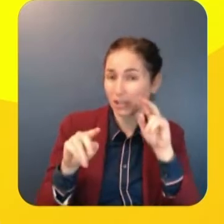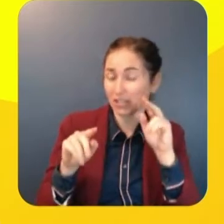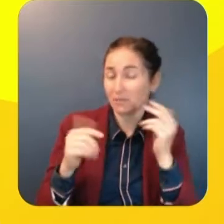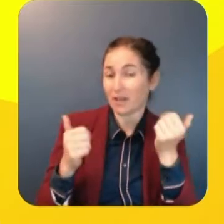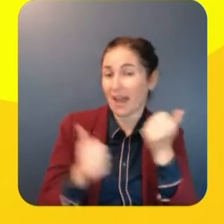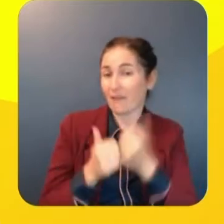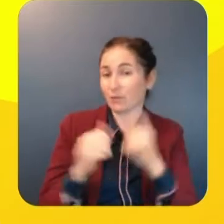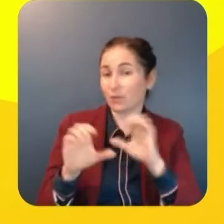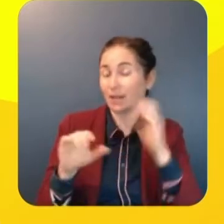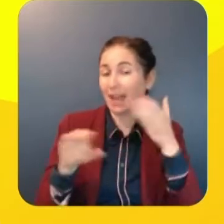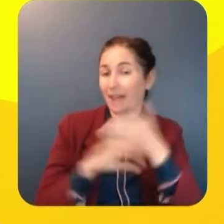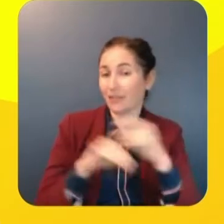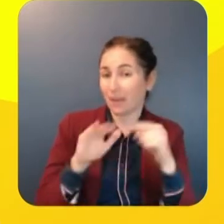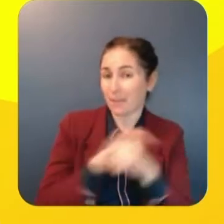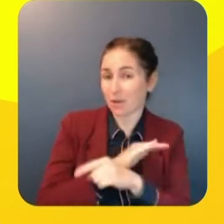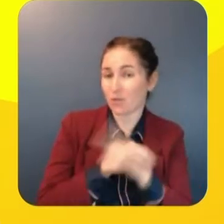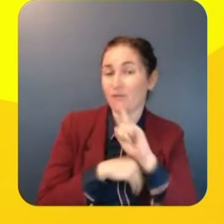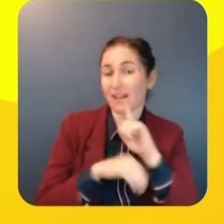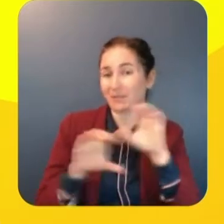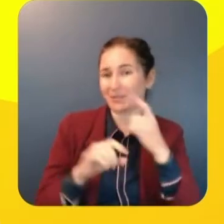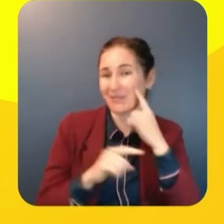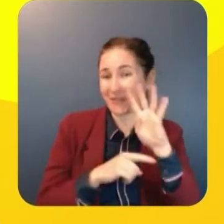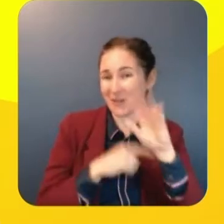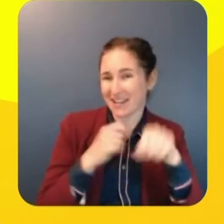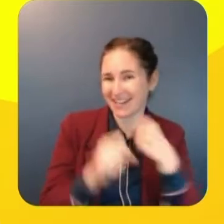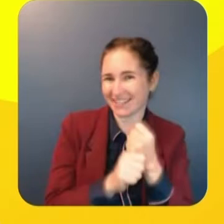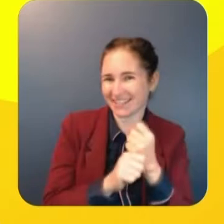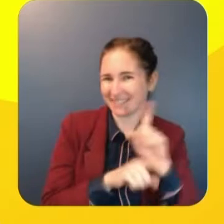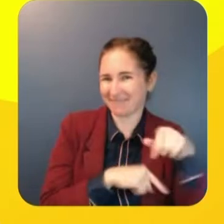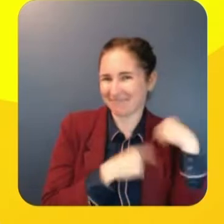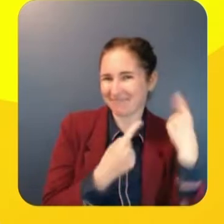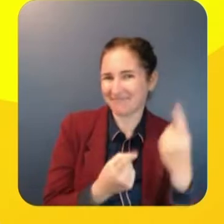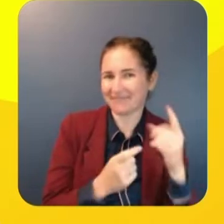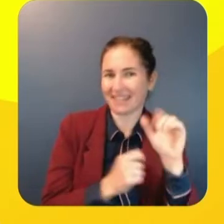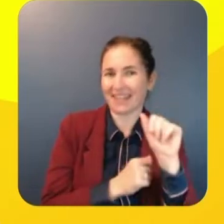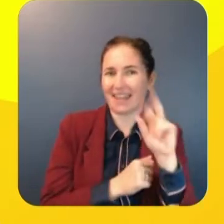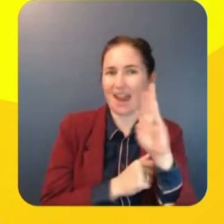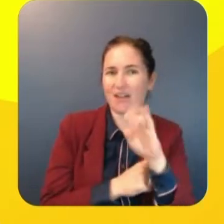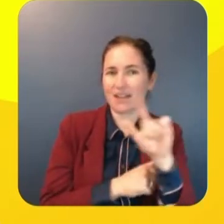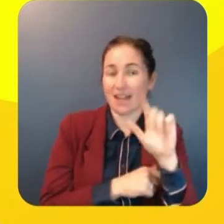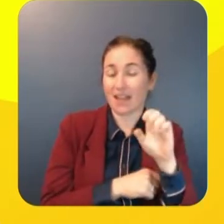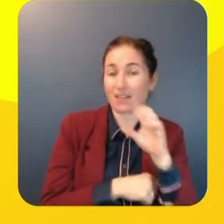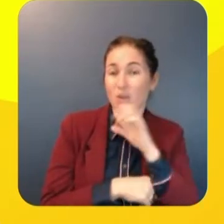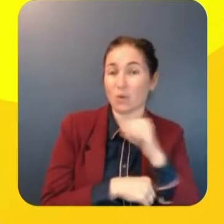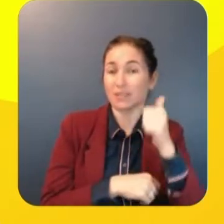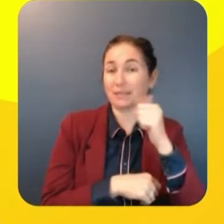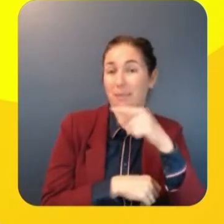We've actually been doing this for 40 years. So, Ariel is the oldest black-owned investment management firm in the United States.